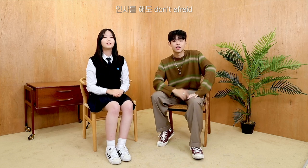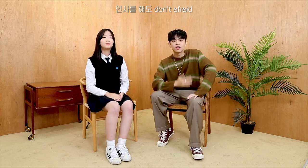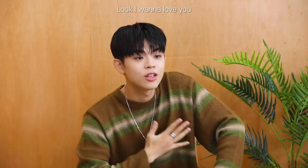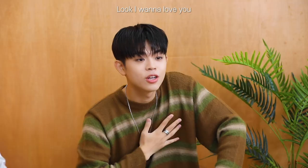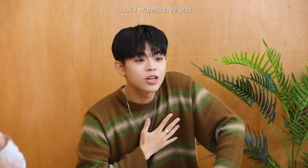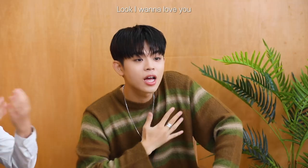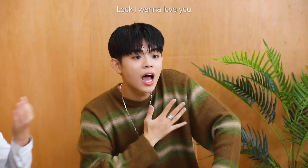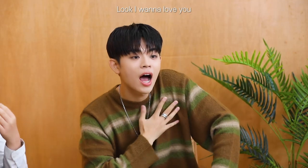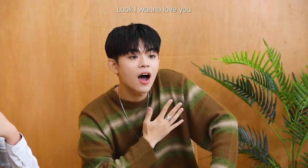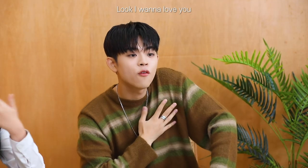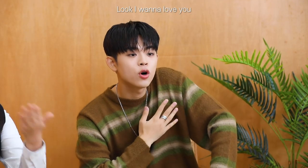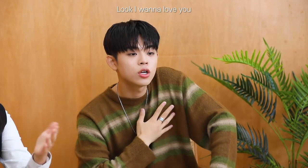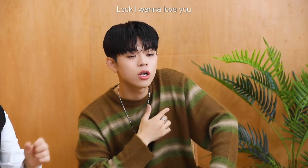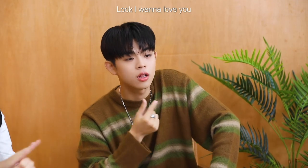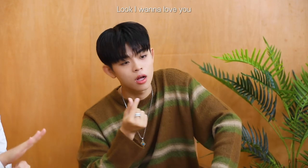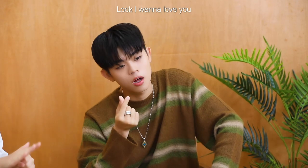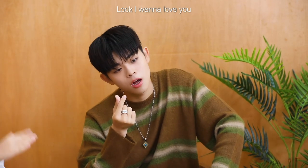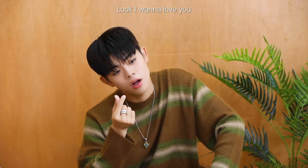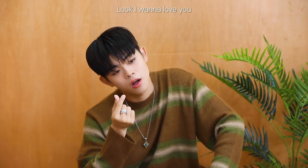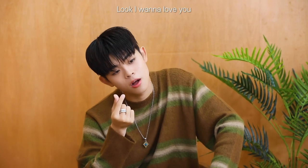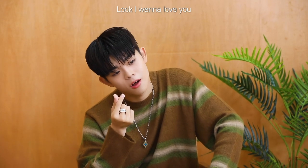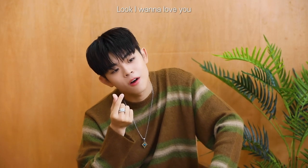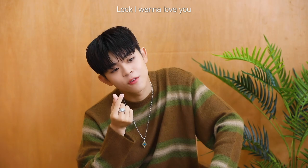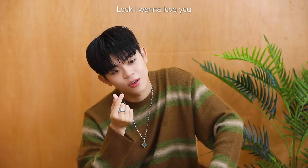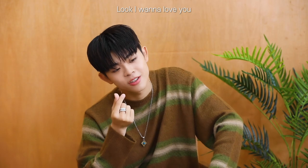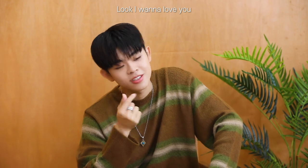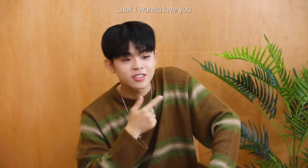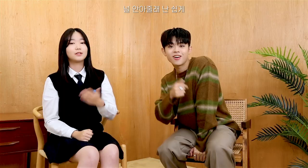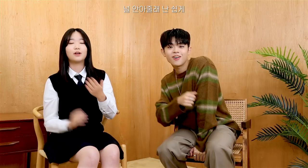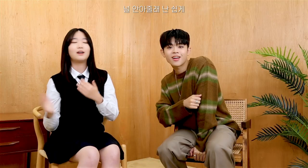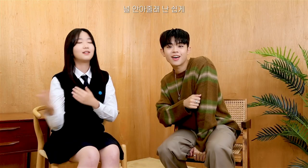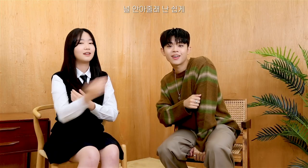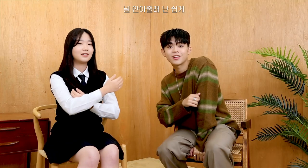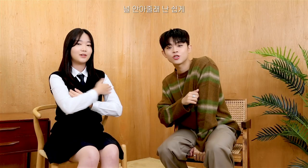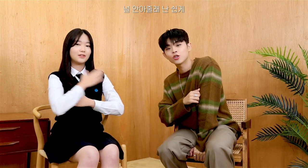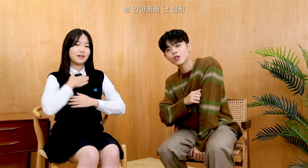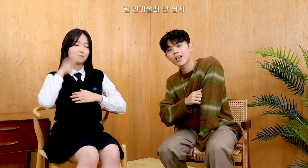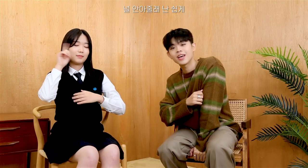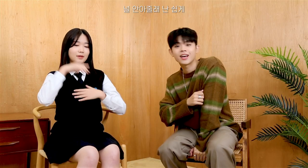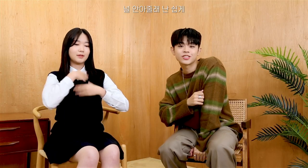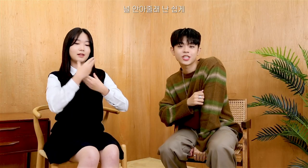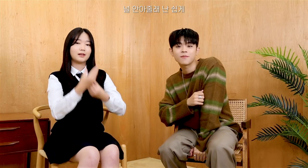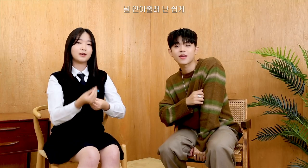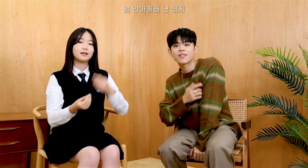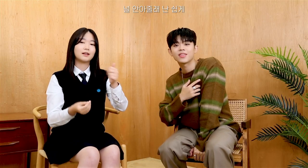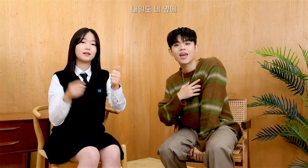Look I wanna love you I'm gonna hug you easily